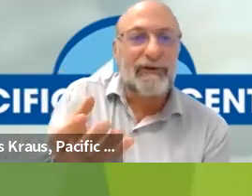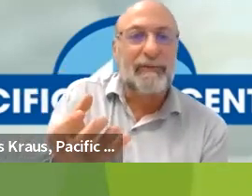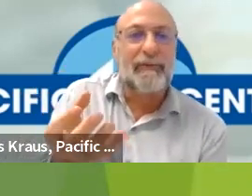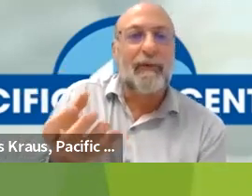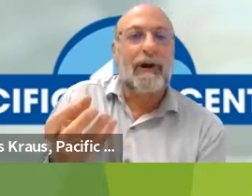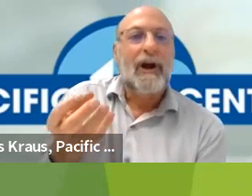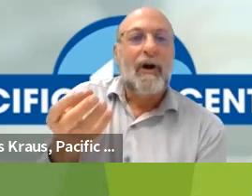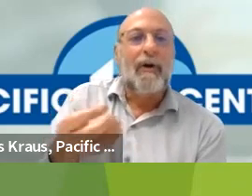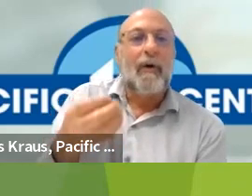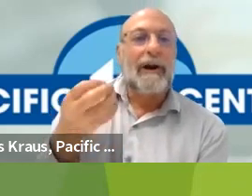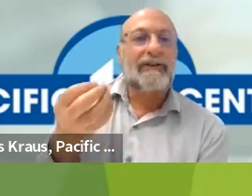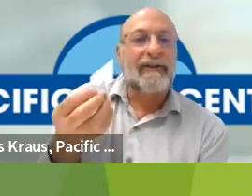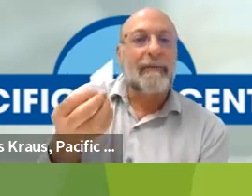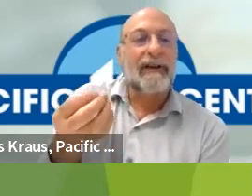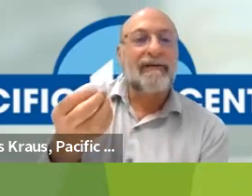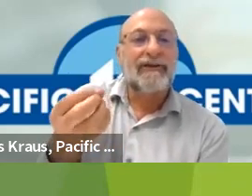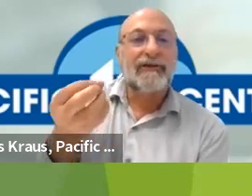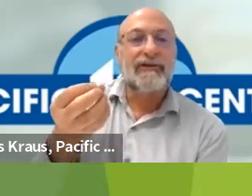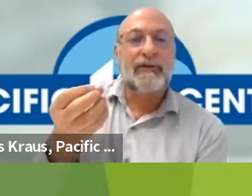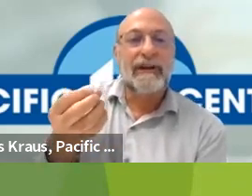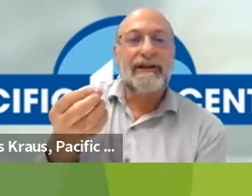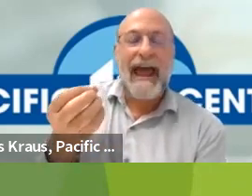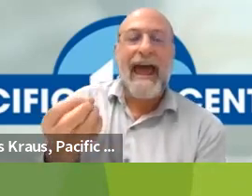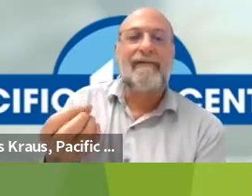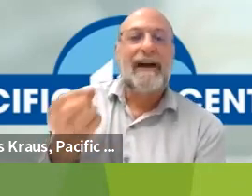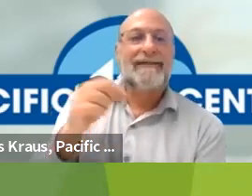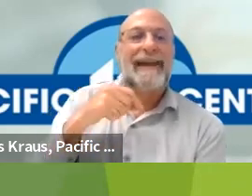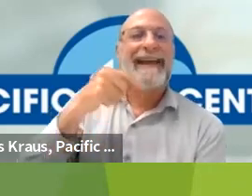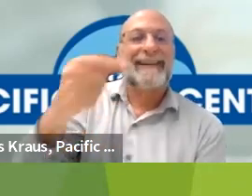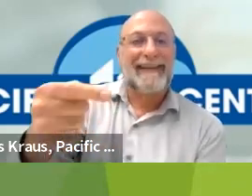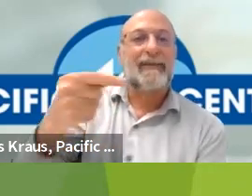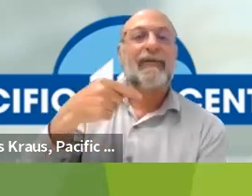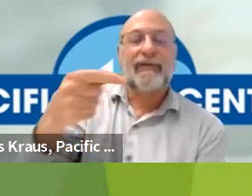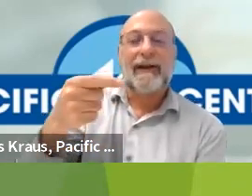terms before, or accessibility features do you need to have to make that accessible for